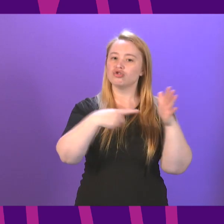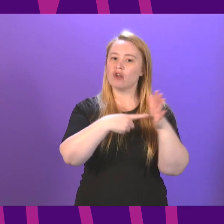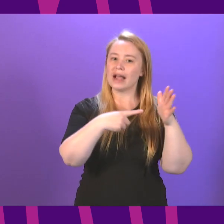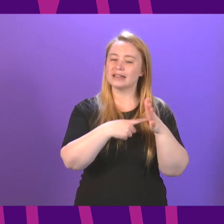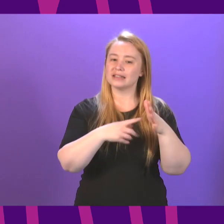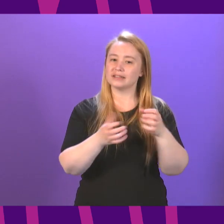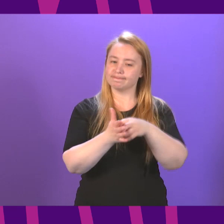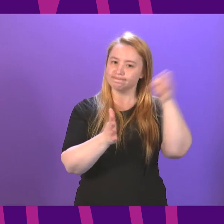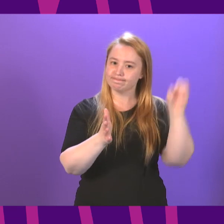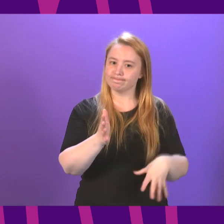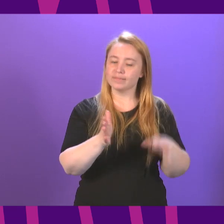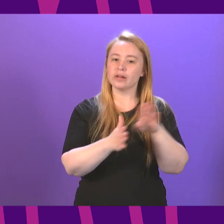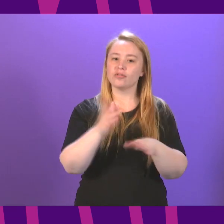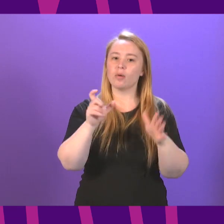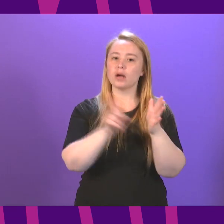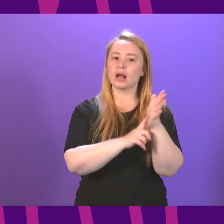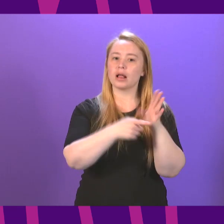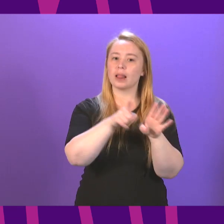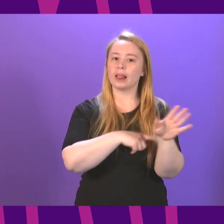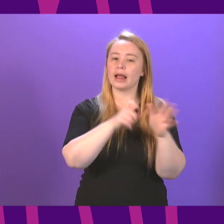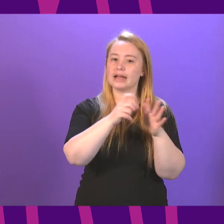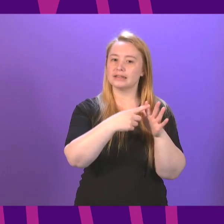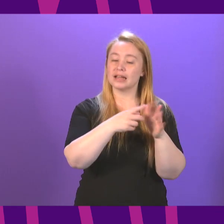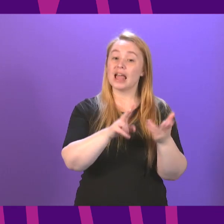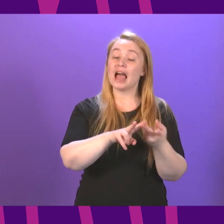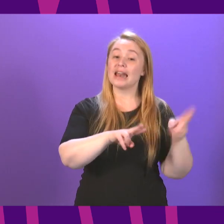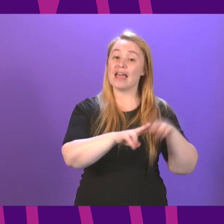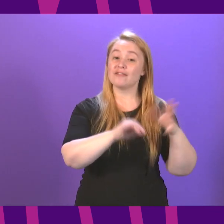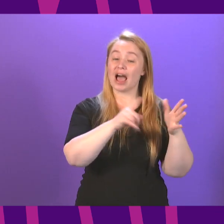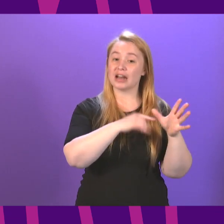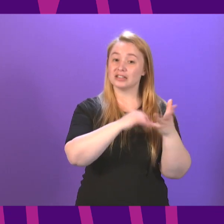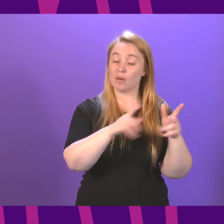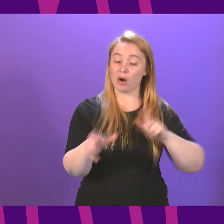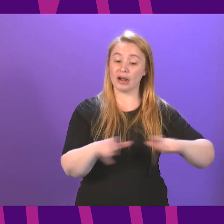from the Clyde. If he does not do that, I will have to assume that Sir Keir Starmer has not